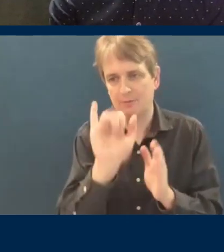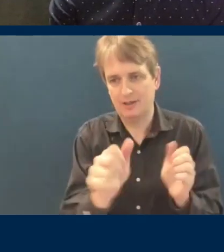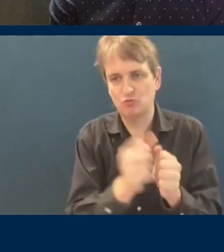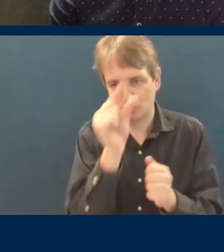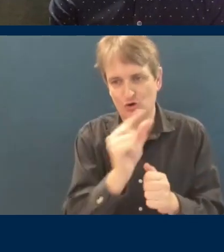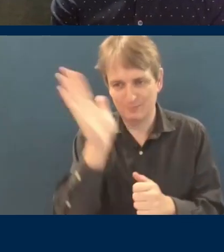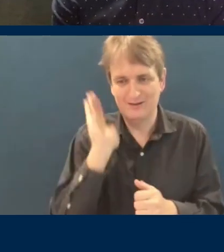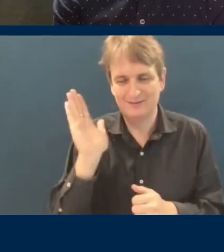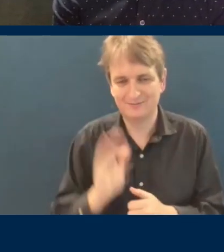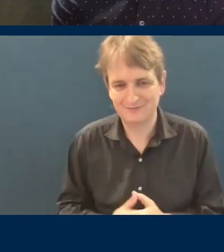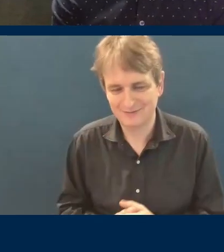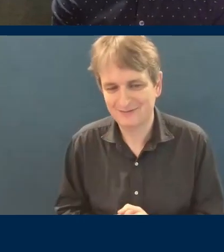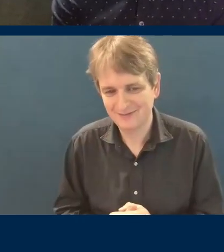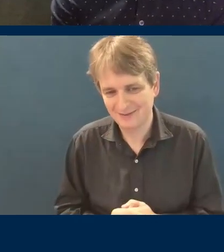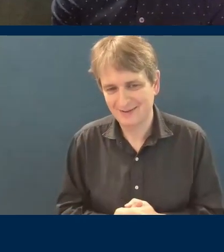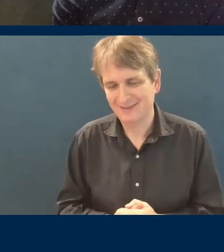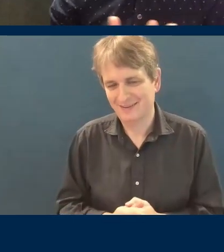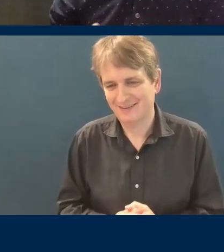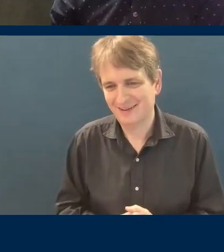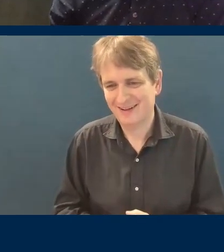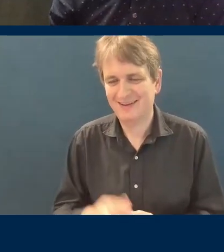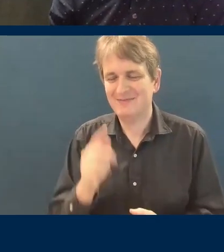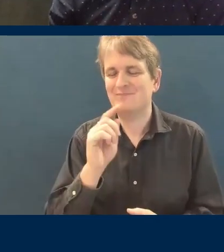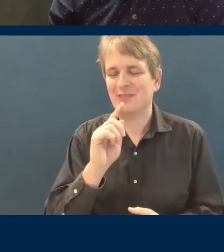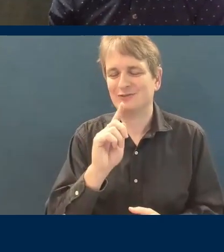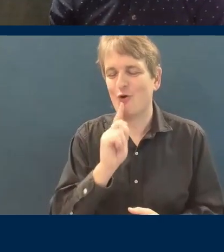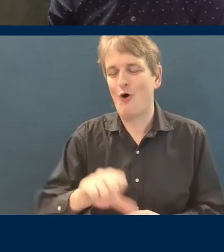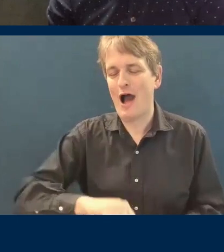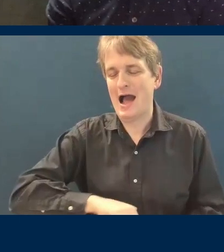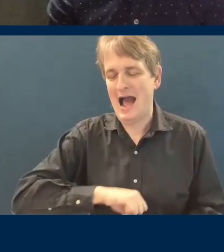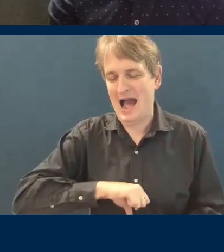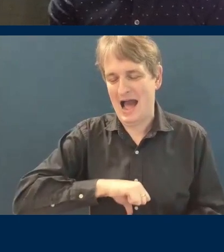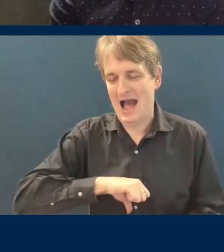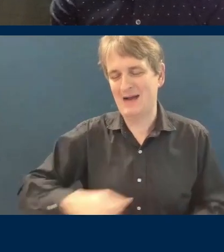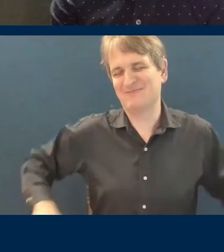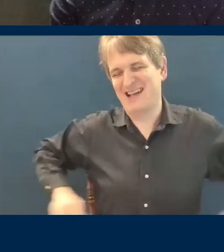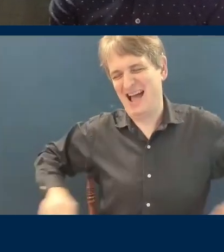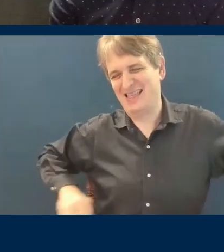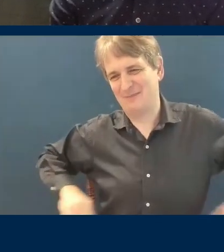I was involved in the developmental process of live transcribed with Google at the time. And I'm